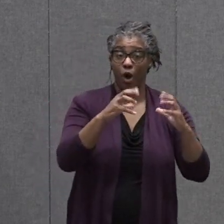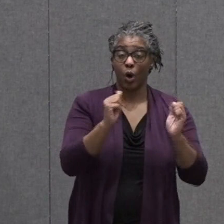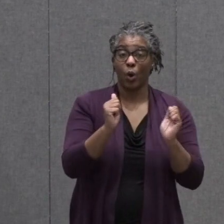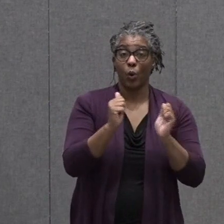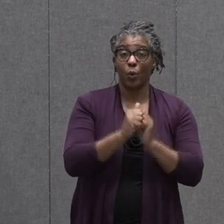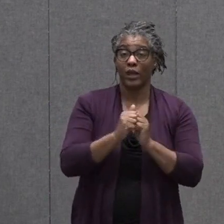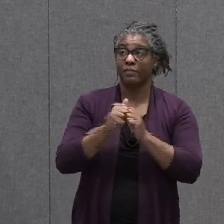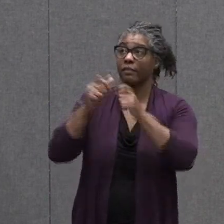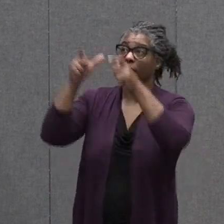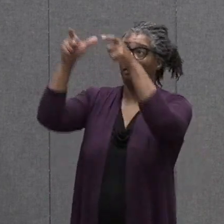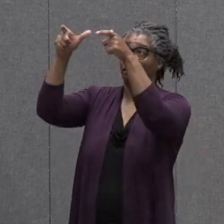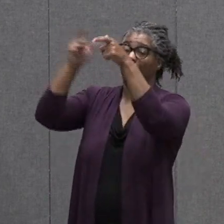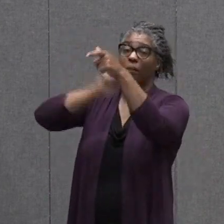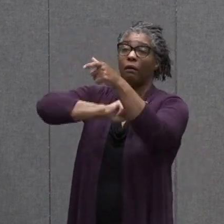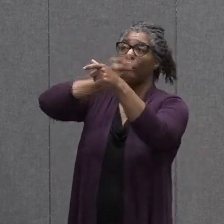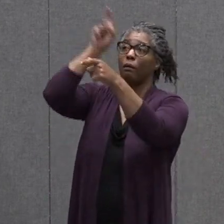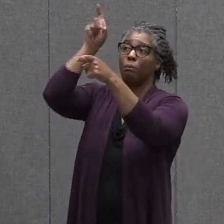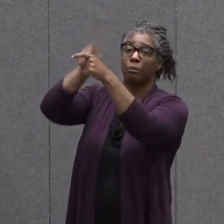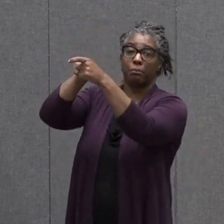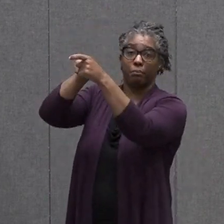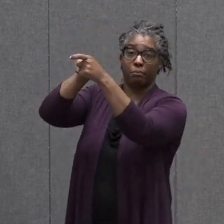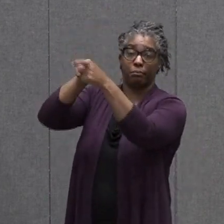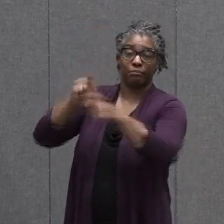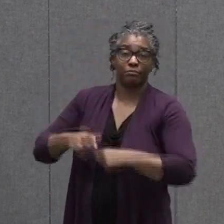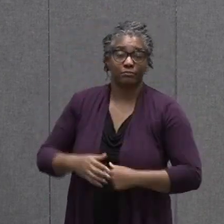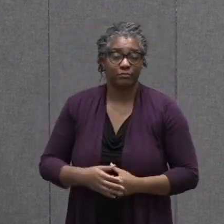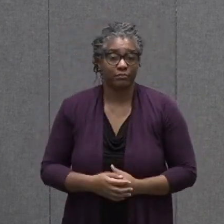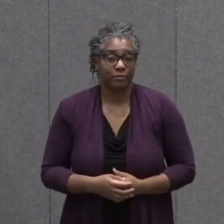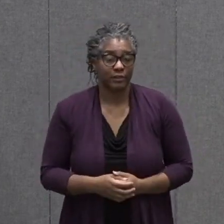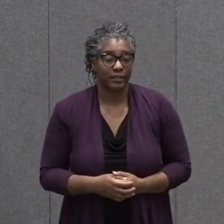because you can't just play basketball without a hoop